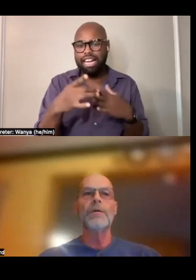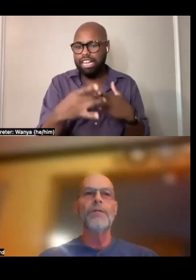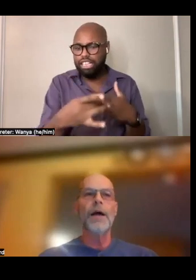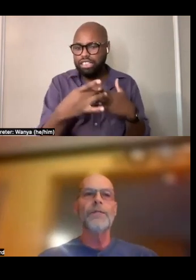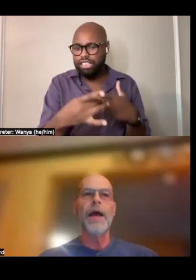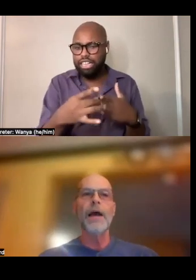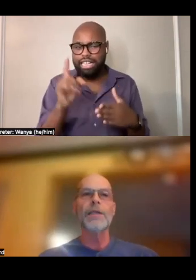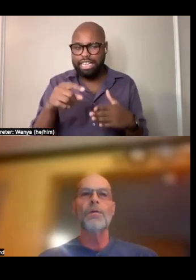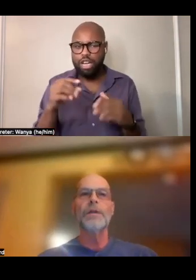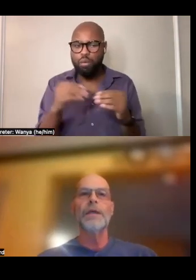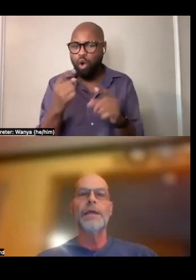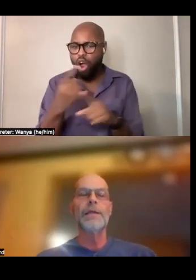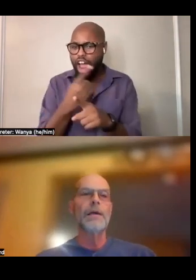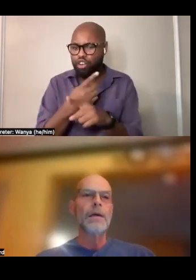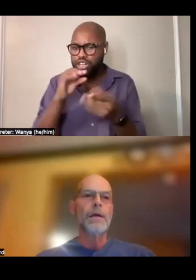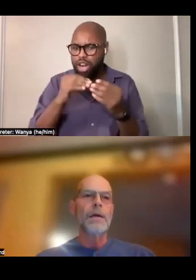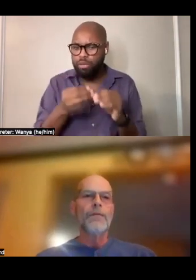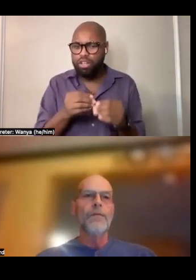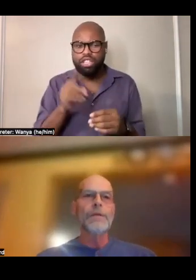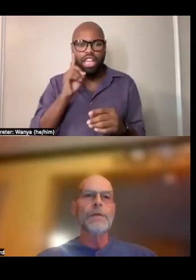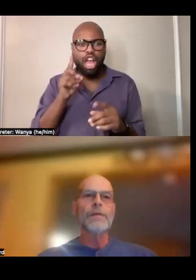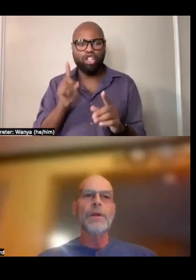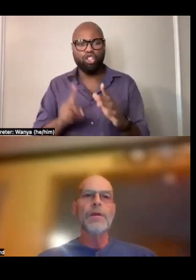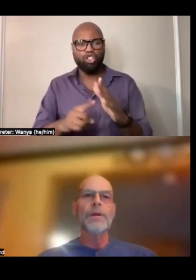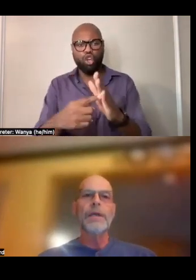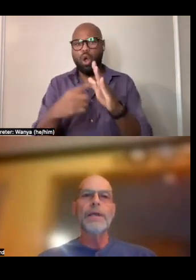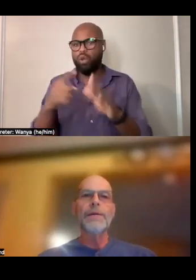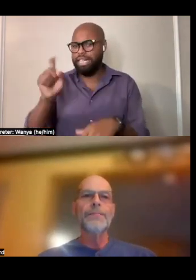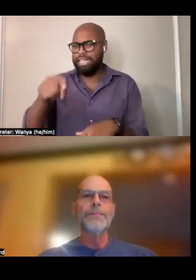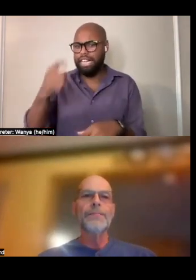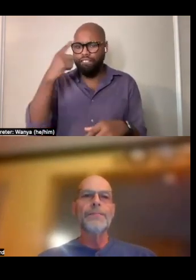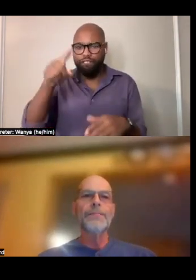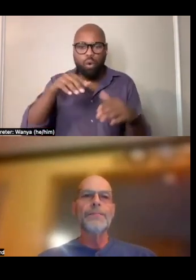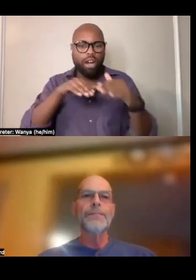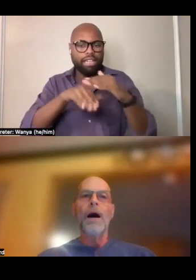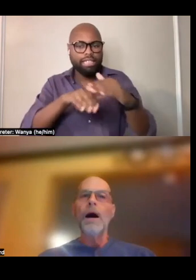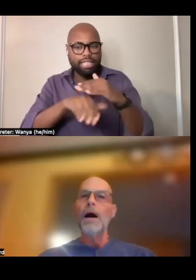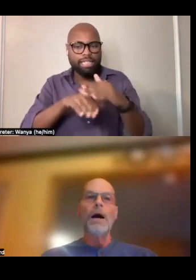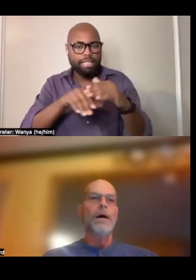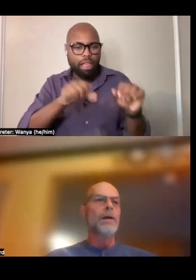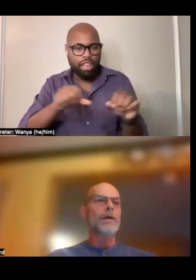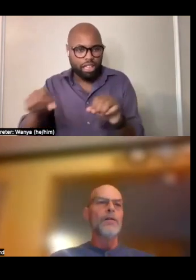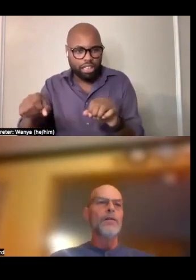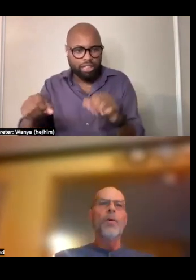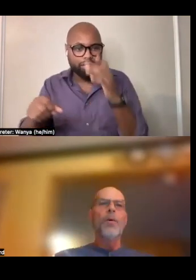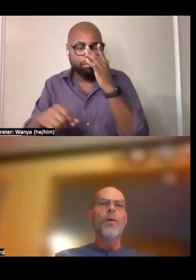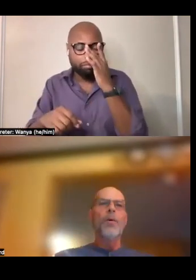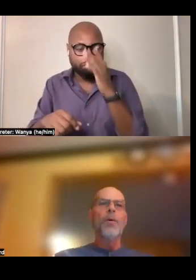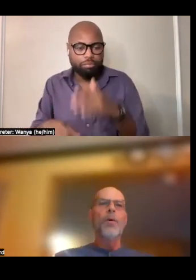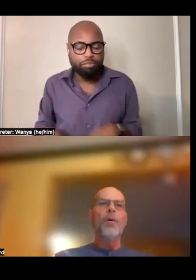reflect the actual need for accessibility. Another point again is that